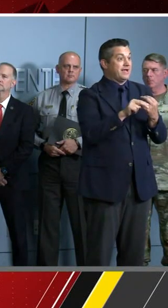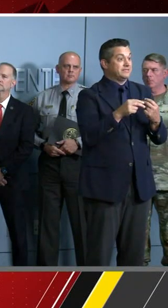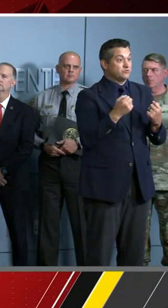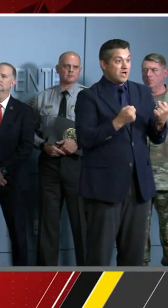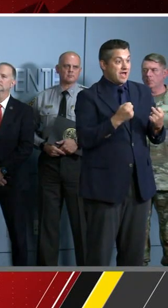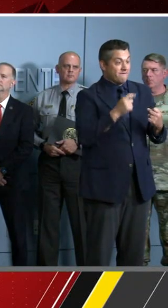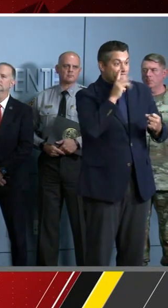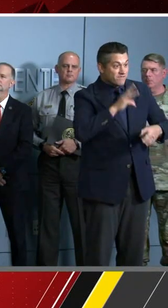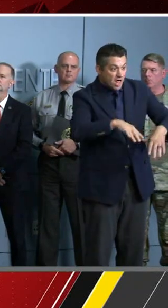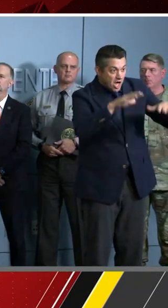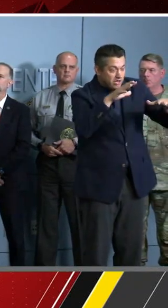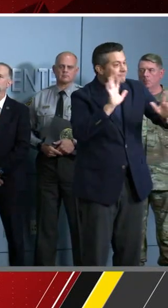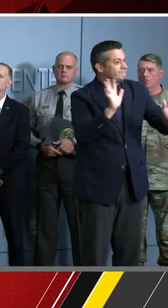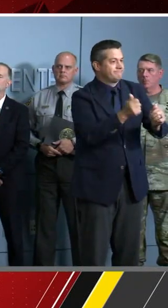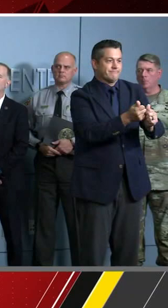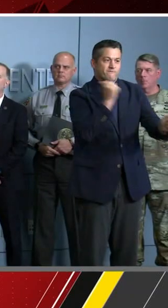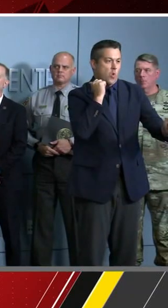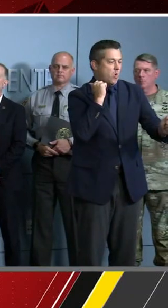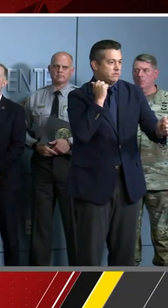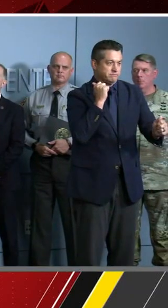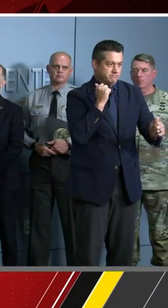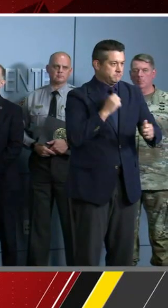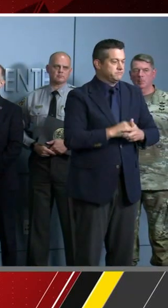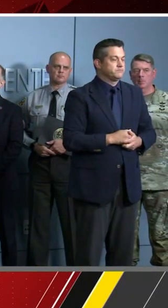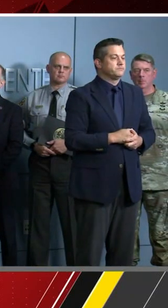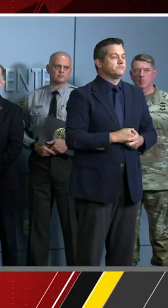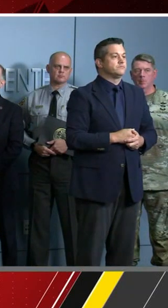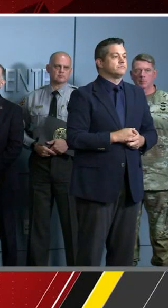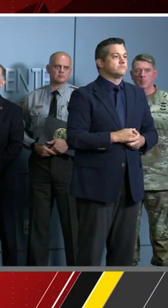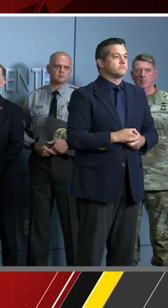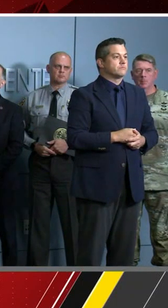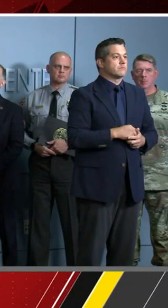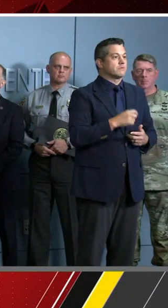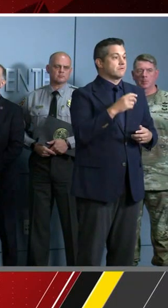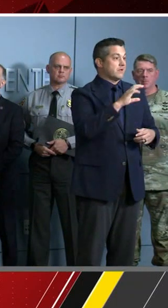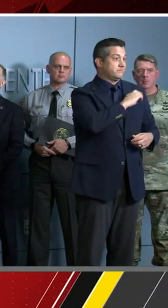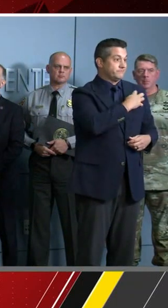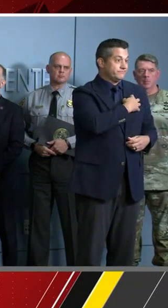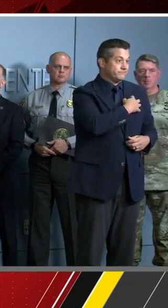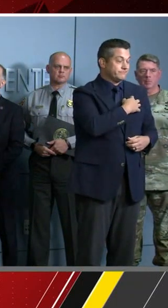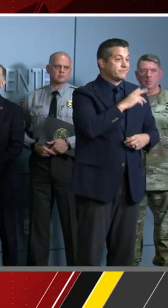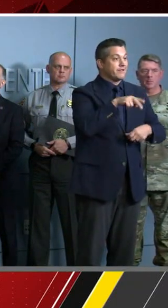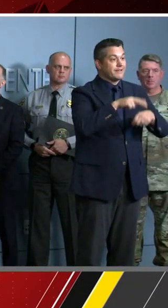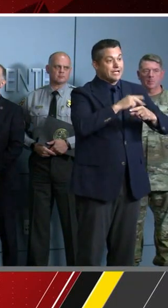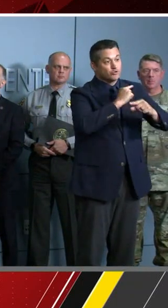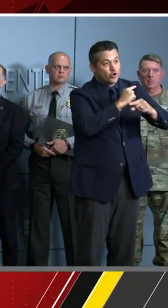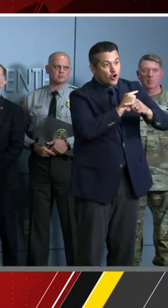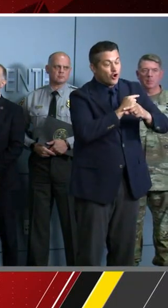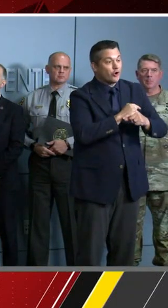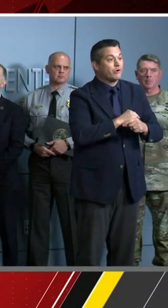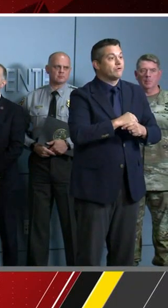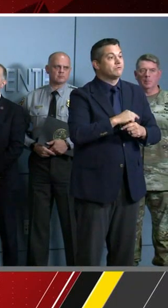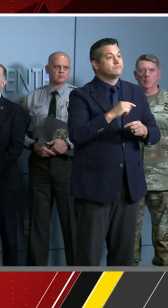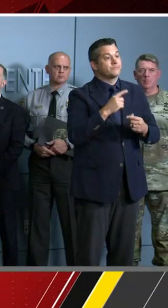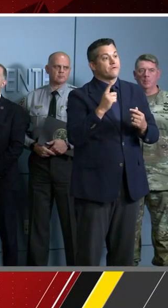the National Guard, state